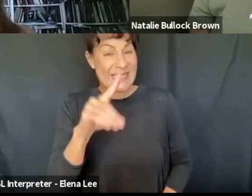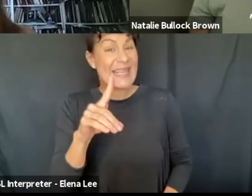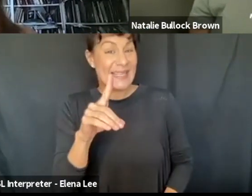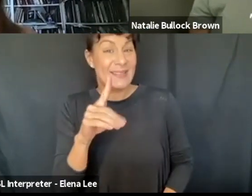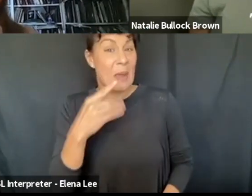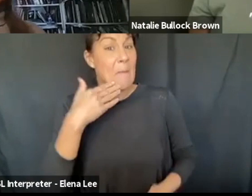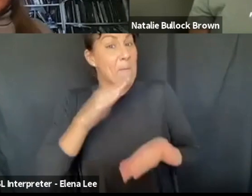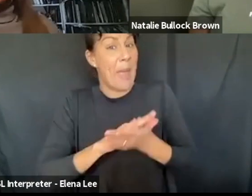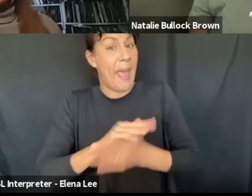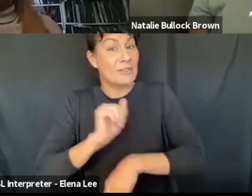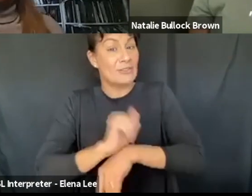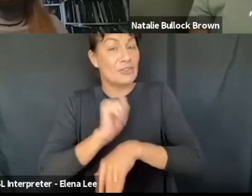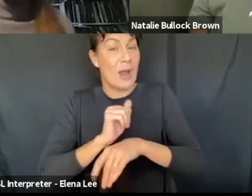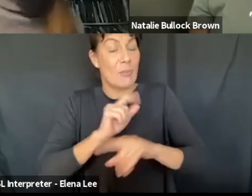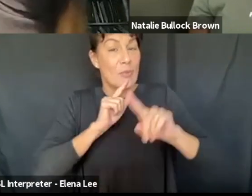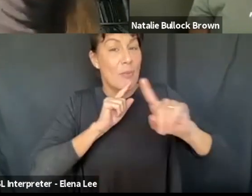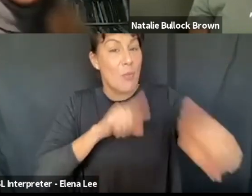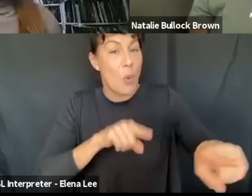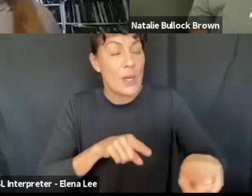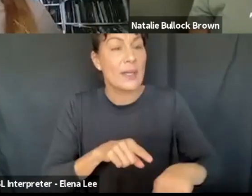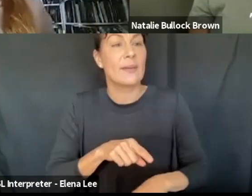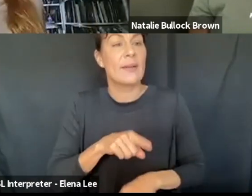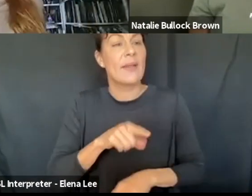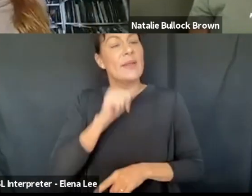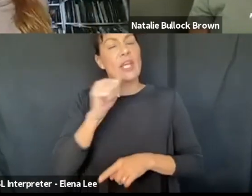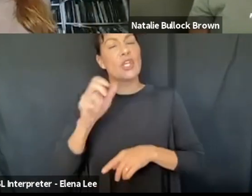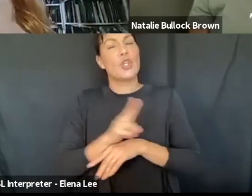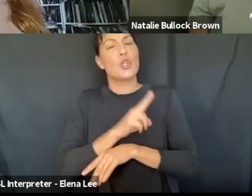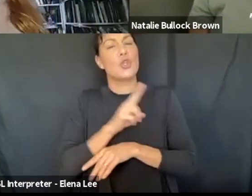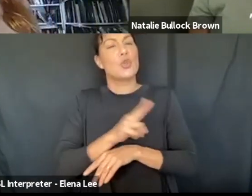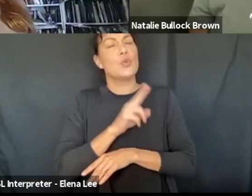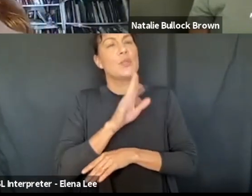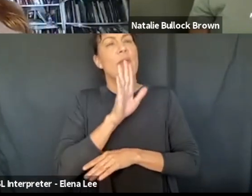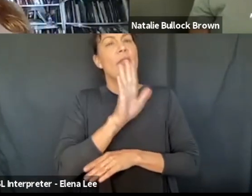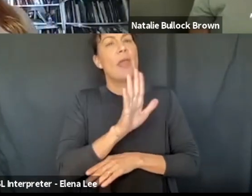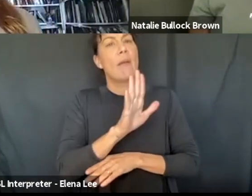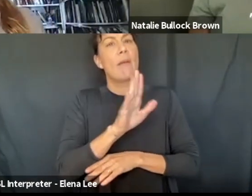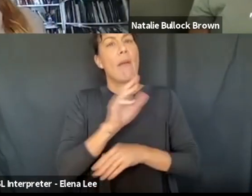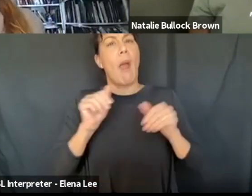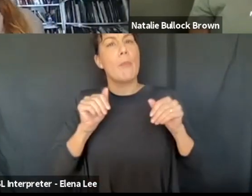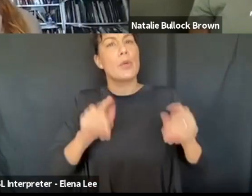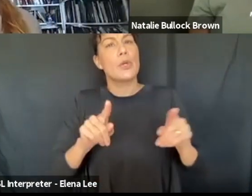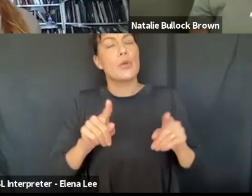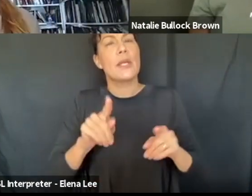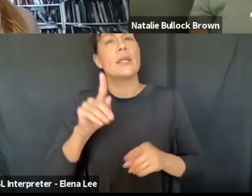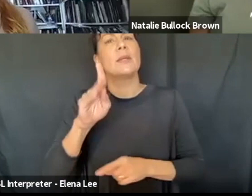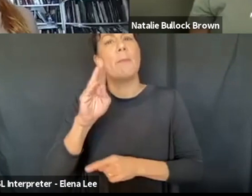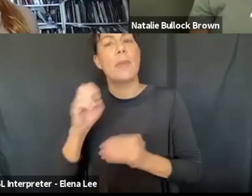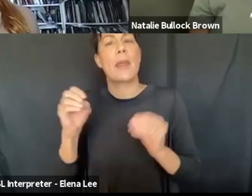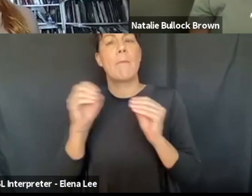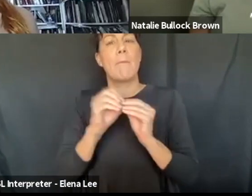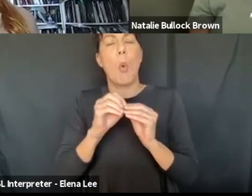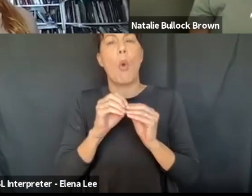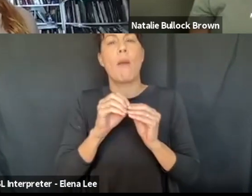and then they didn't sort of use that privilege to really be more ethical. So, I think just by virtue of being a woman,